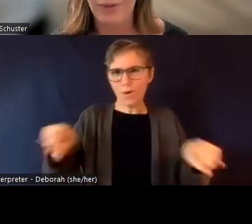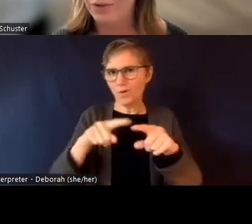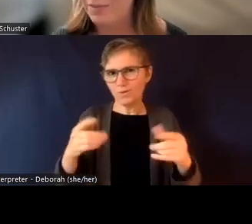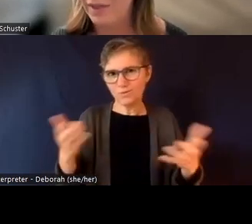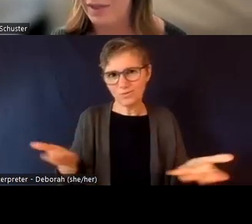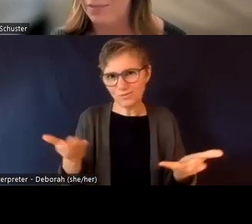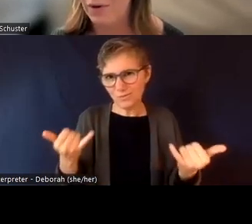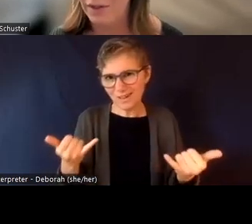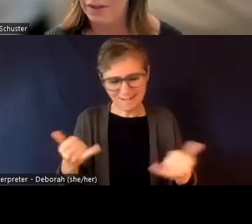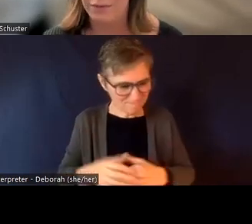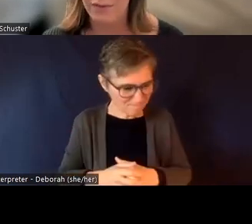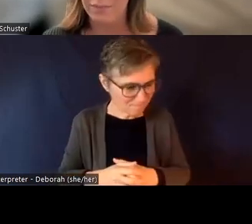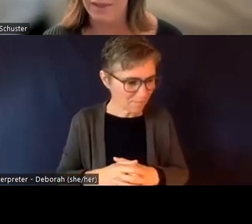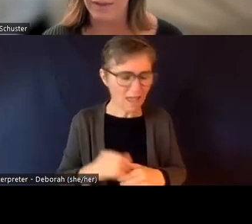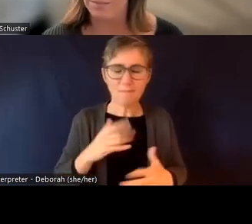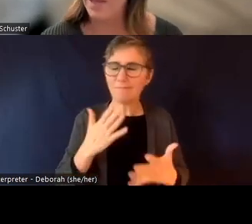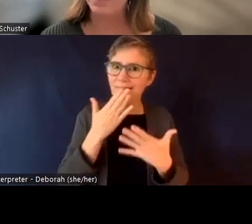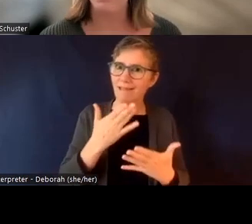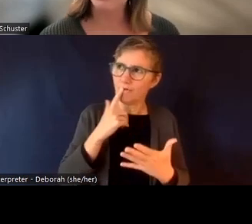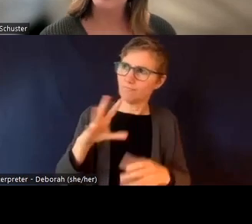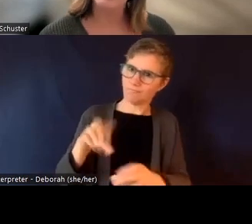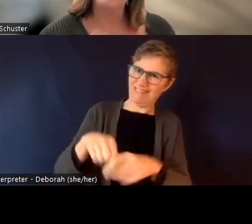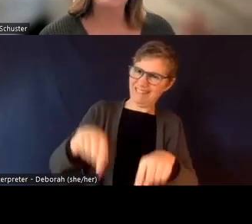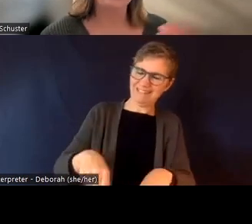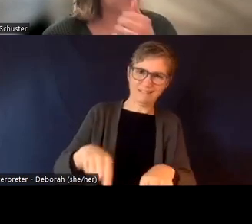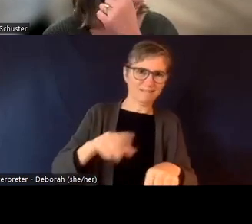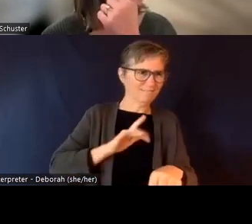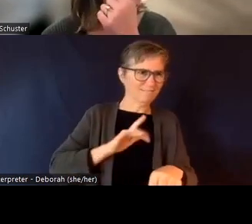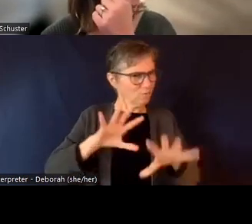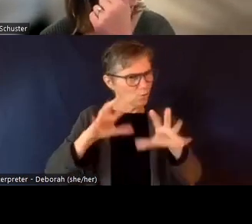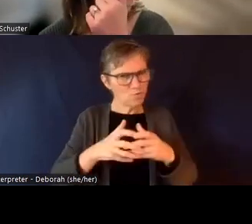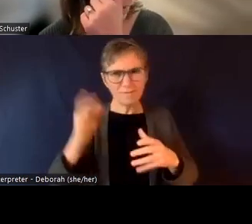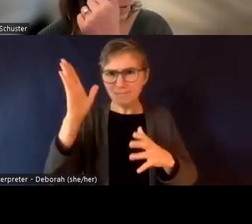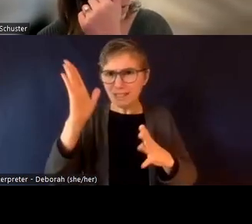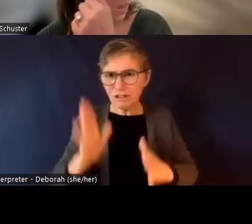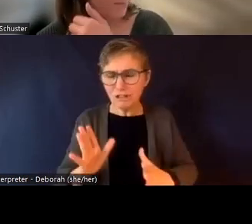grateful to be a part of this amazing panel of speakers and to be speaking with you all today.